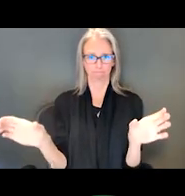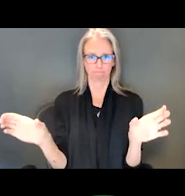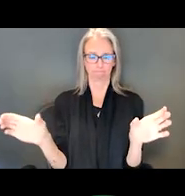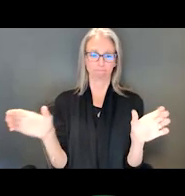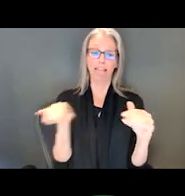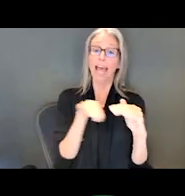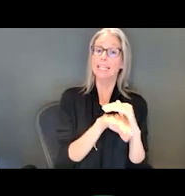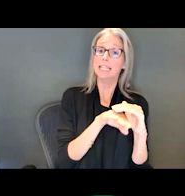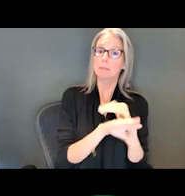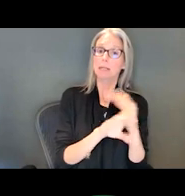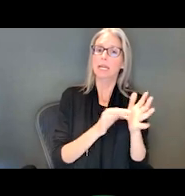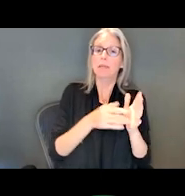At least that's I think that